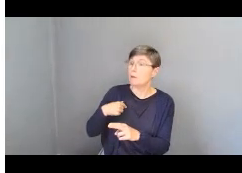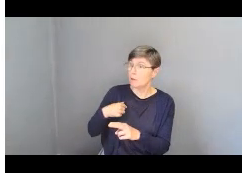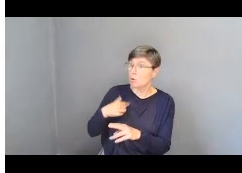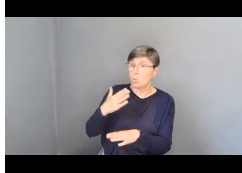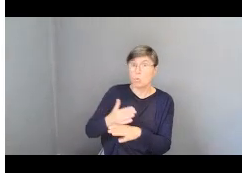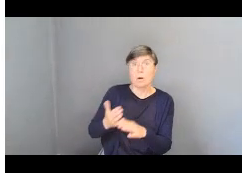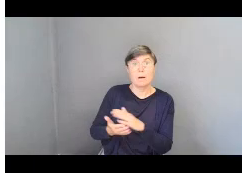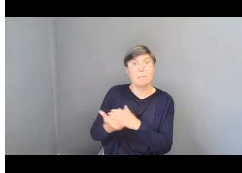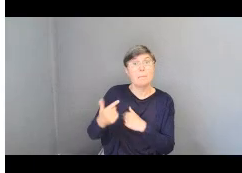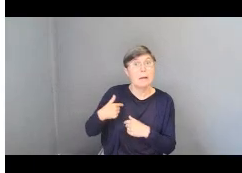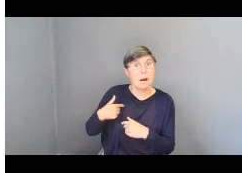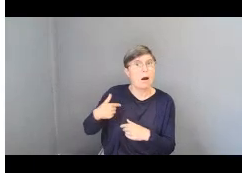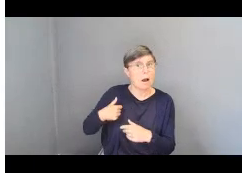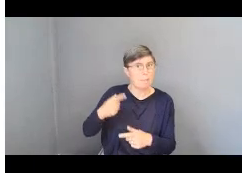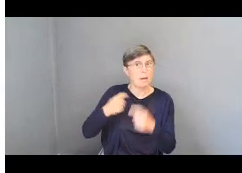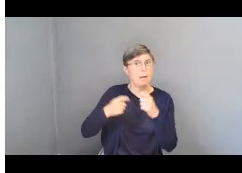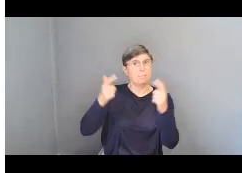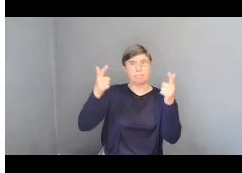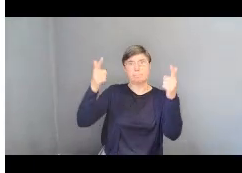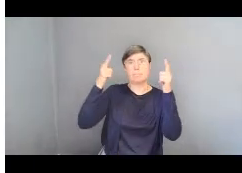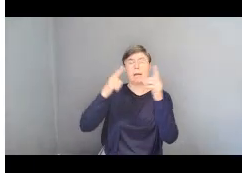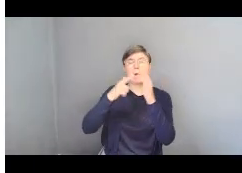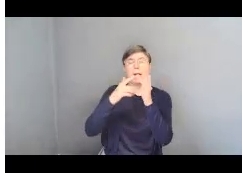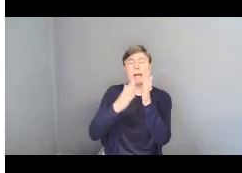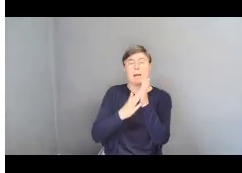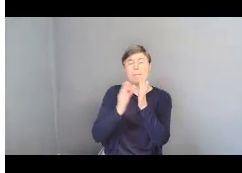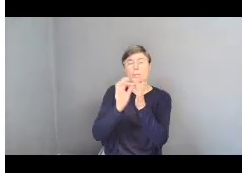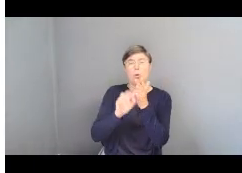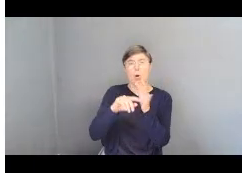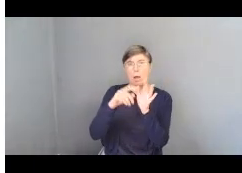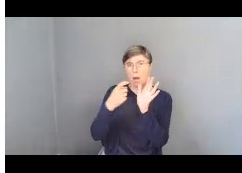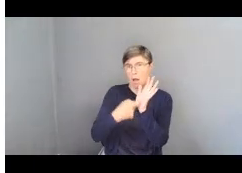Employers have legal and regulatory responsibilities,